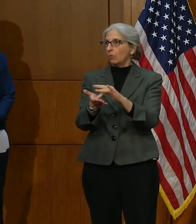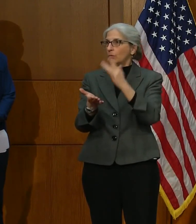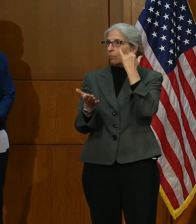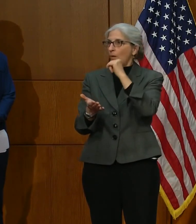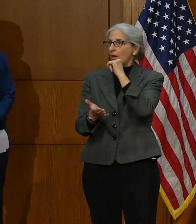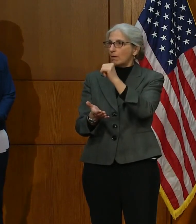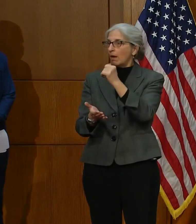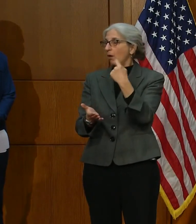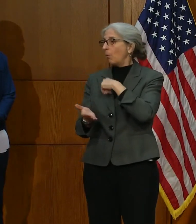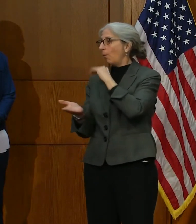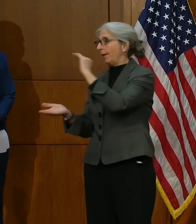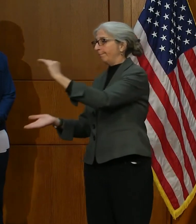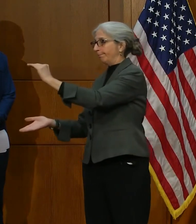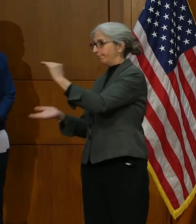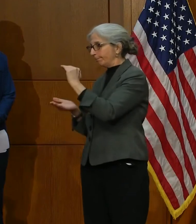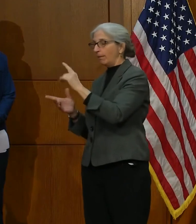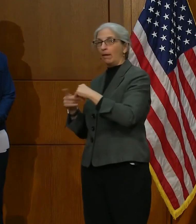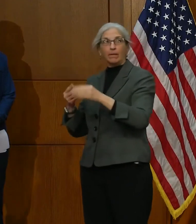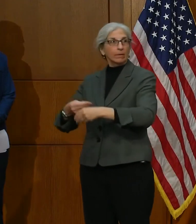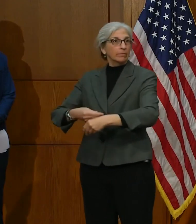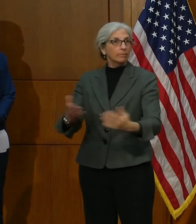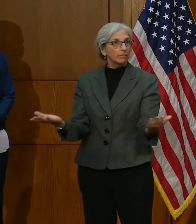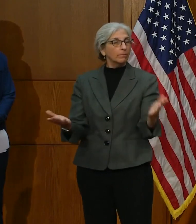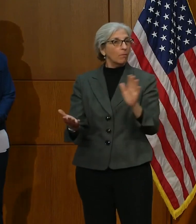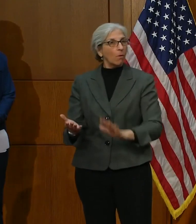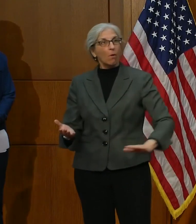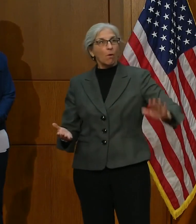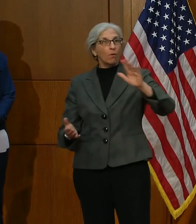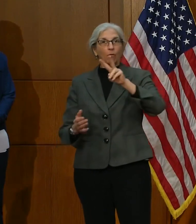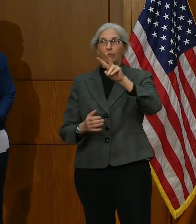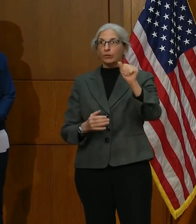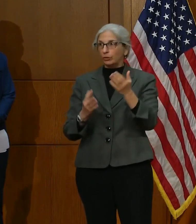KNOW, WHY AREN'T WE GETTING MORE DOSES AND THE SHIPMENT COMES INTO VIRGINIA, AND THEN